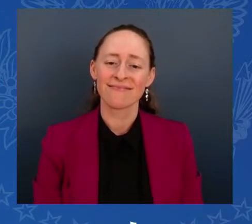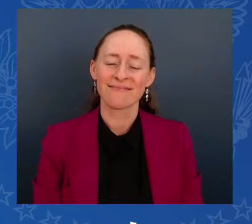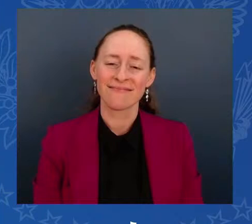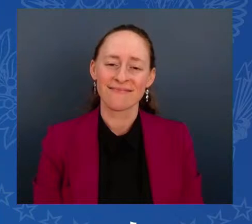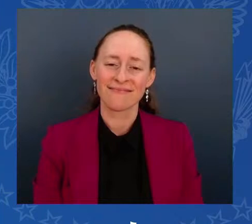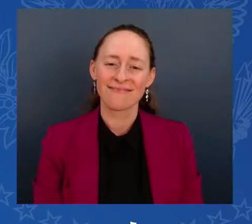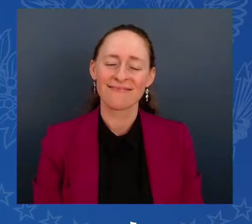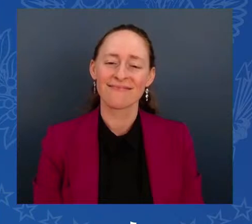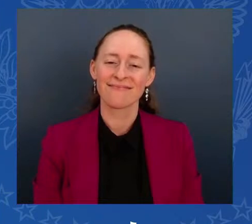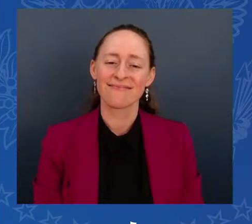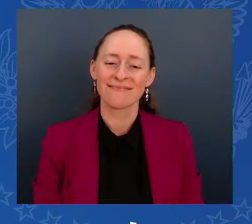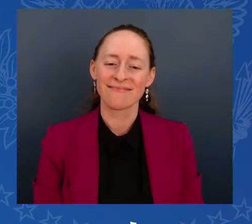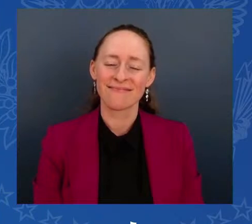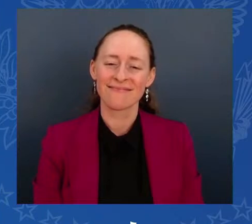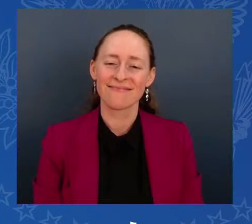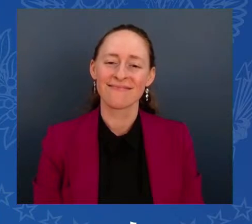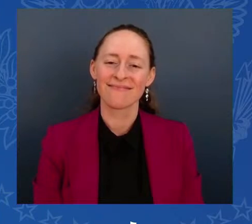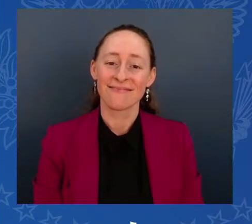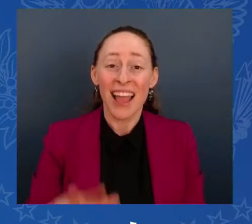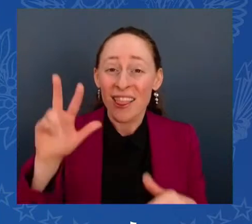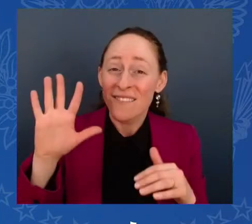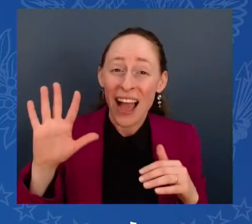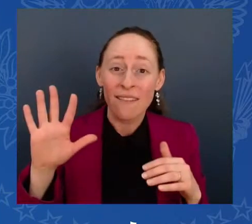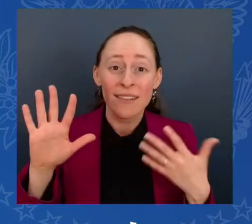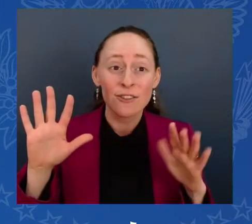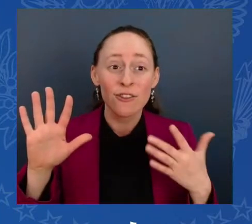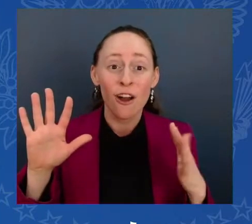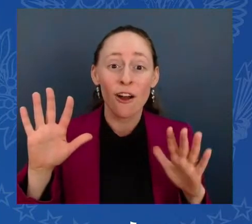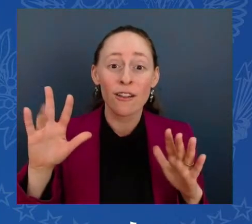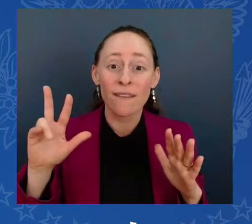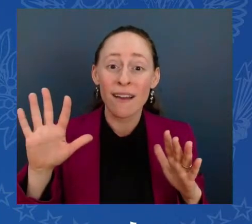these guys still make enormous profits. That's three times what it cost them to make it.